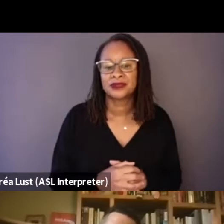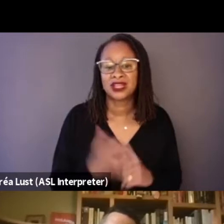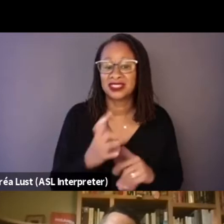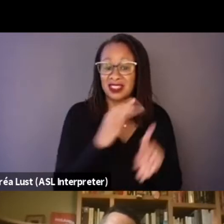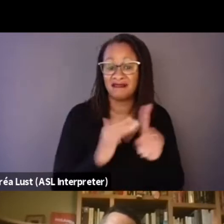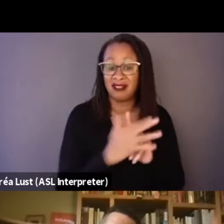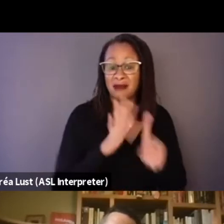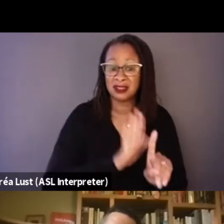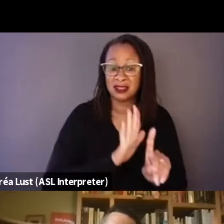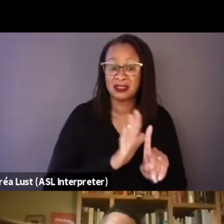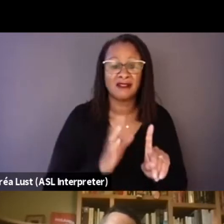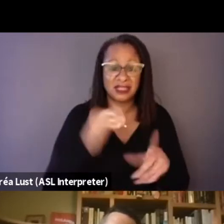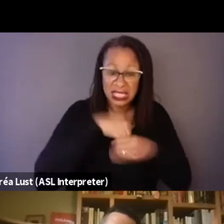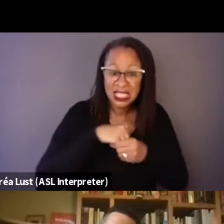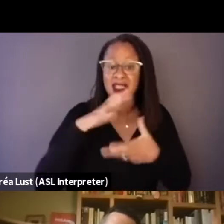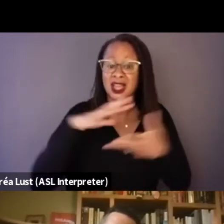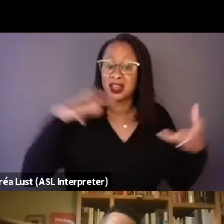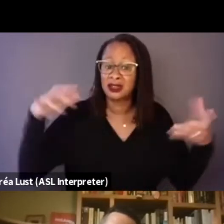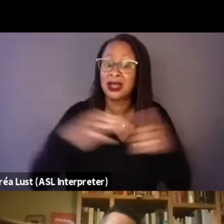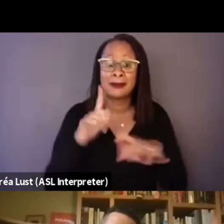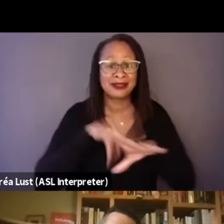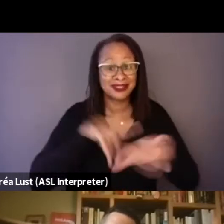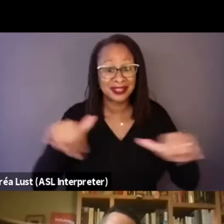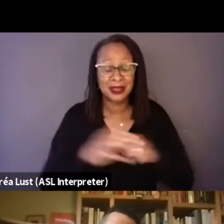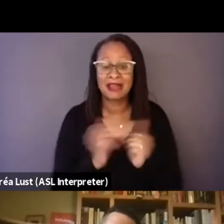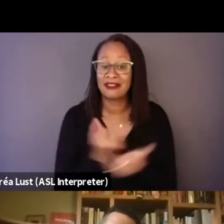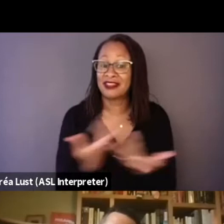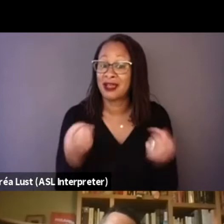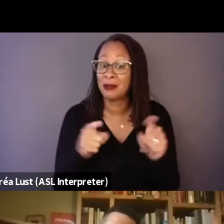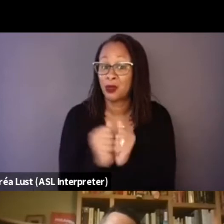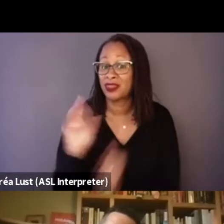But in the same time, everything that happened with "Mama" is a magical story.